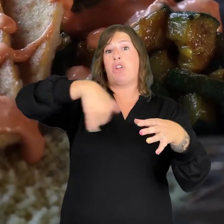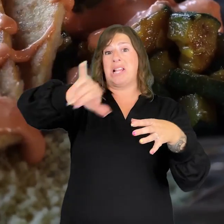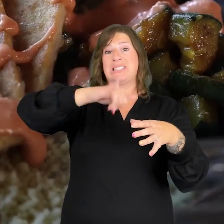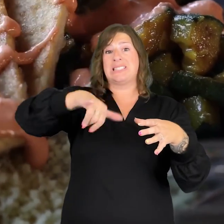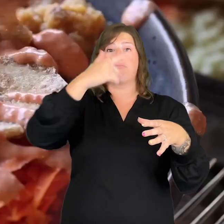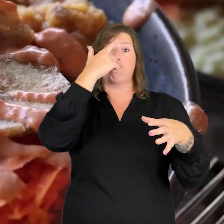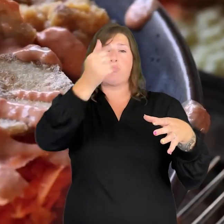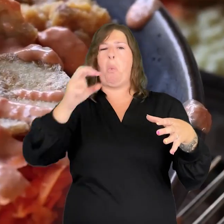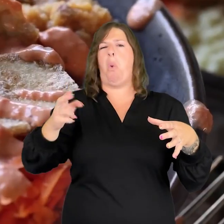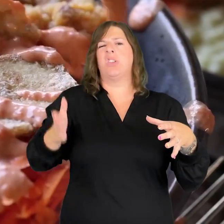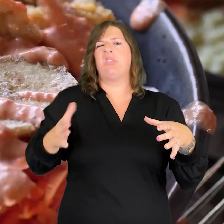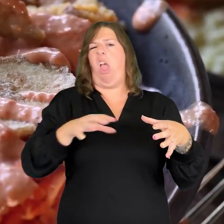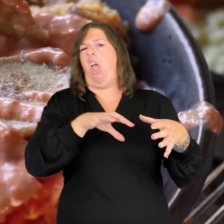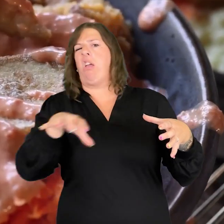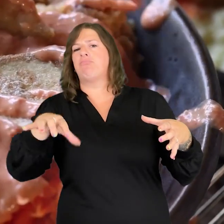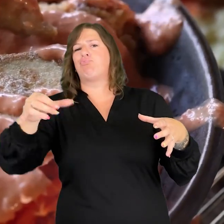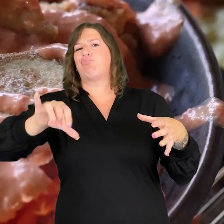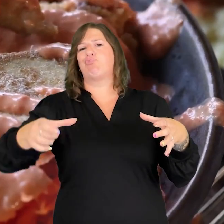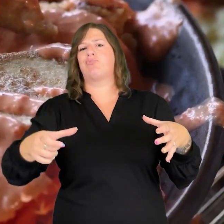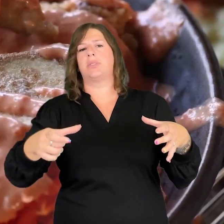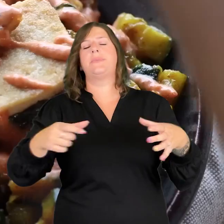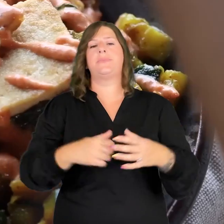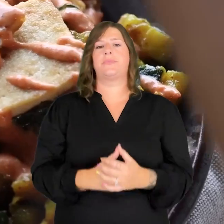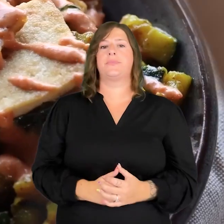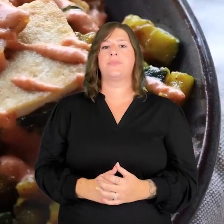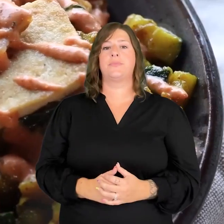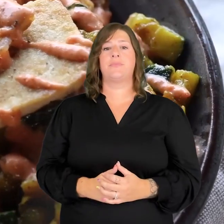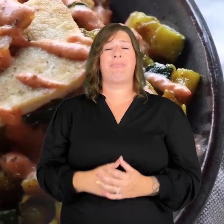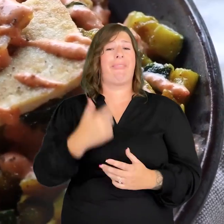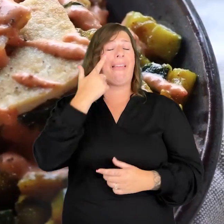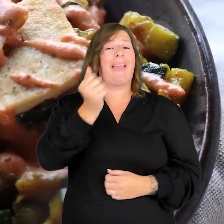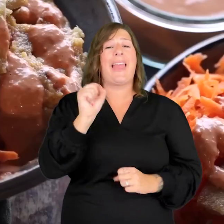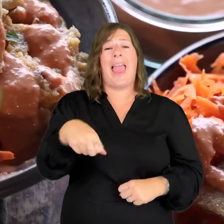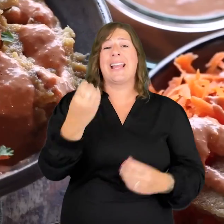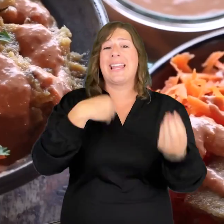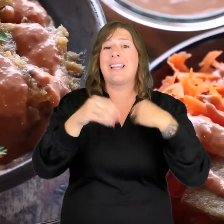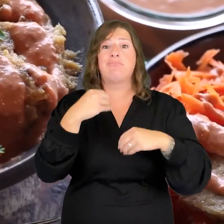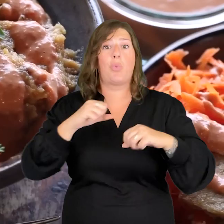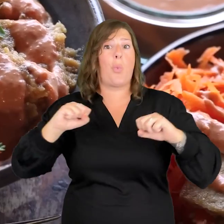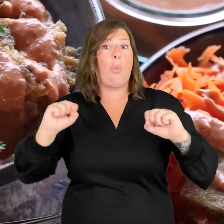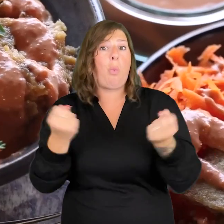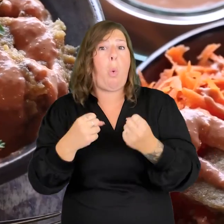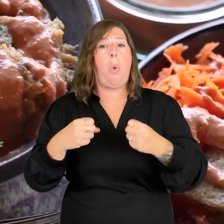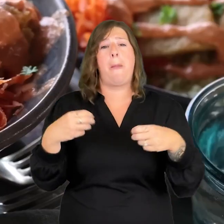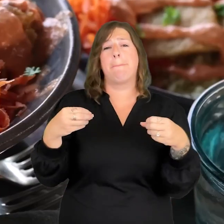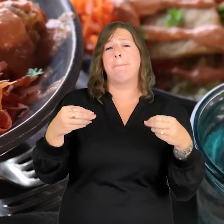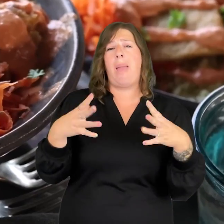but feel free to serve some of it on the side as well. And then you can enjoy this one either cold or pop it in the microwave